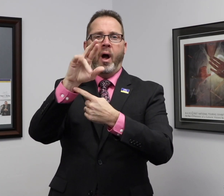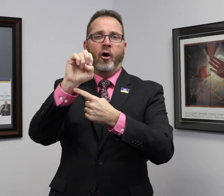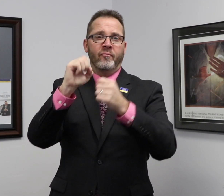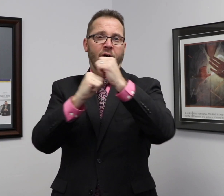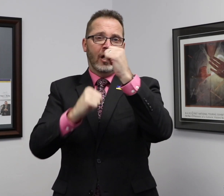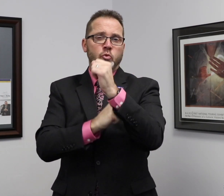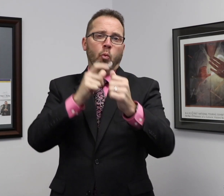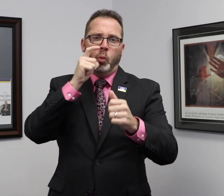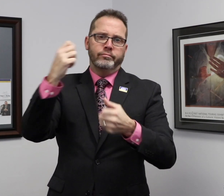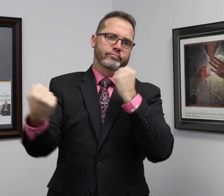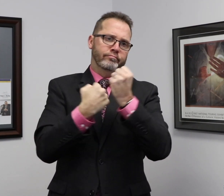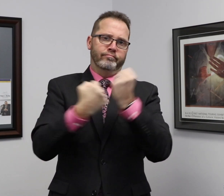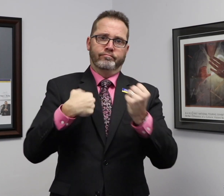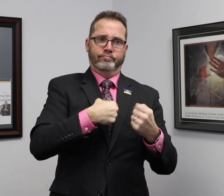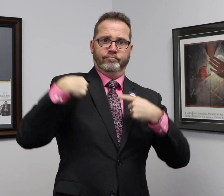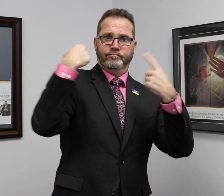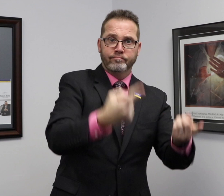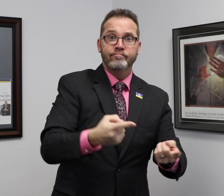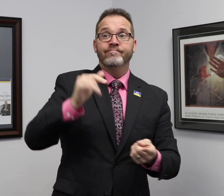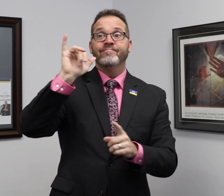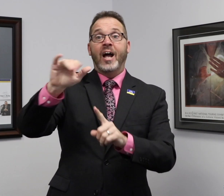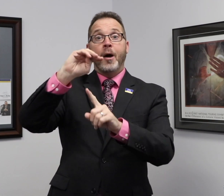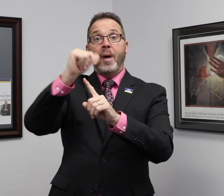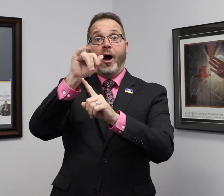Companies visit us is that this company used to be owned by Mr. Maguire,